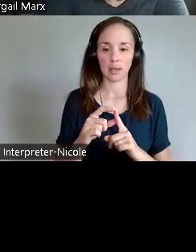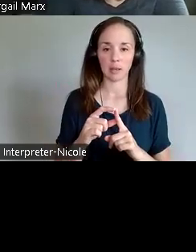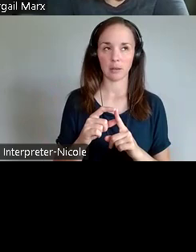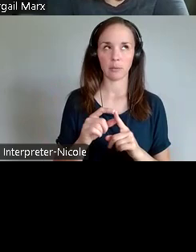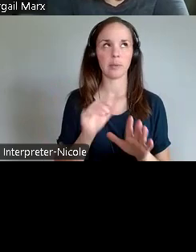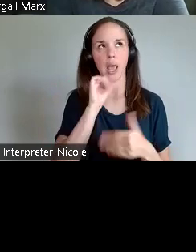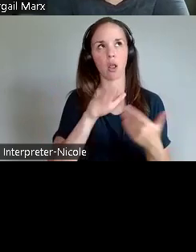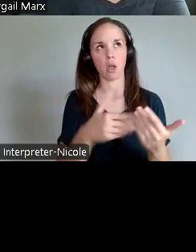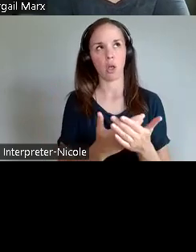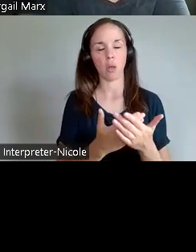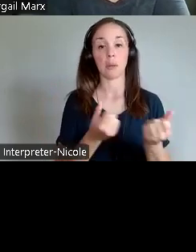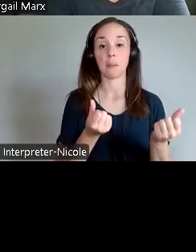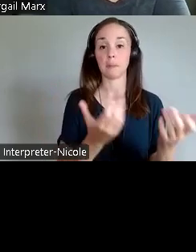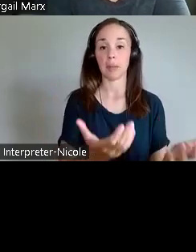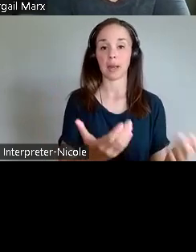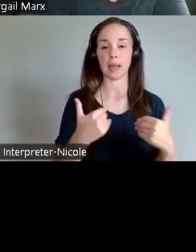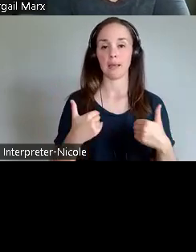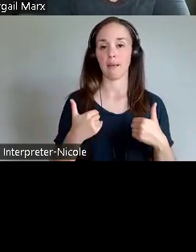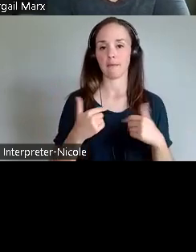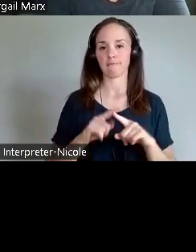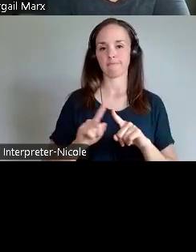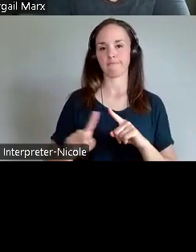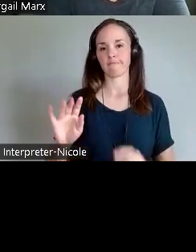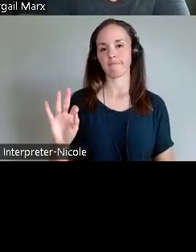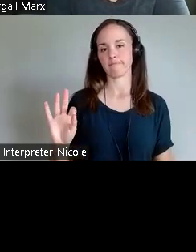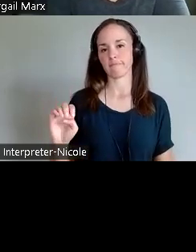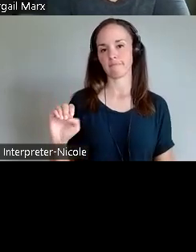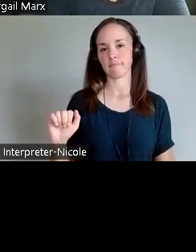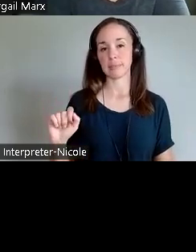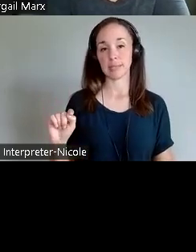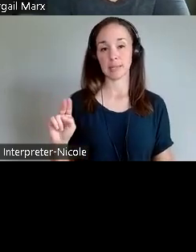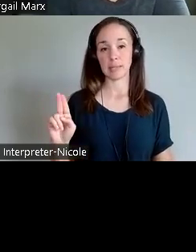A lot of them offered sort of different features that allow you to limit some of